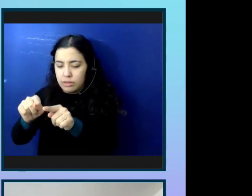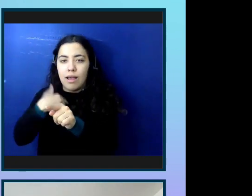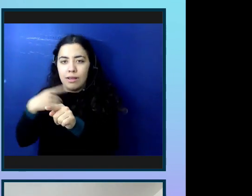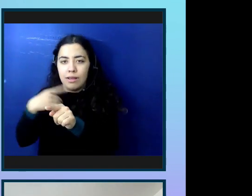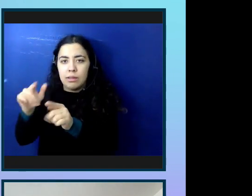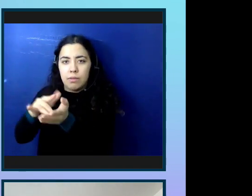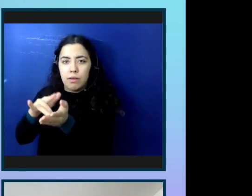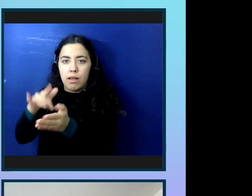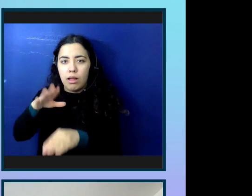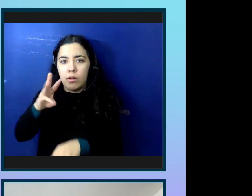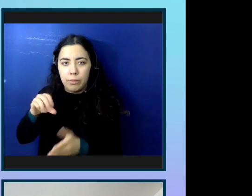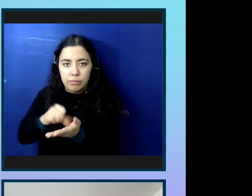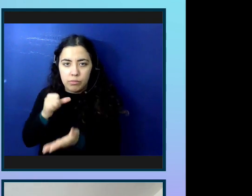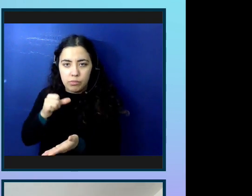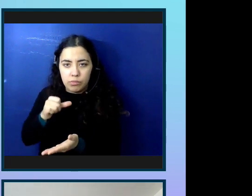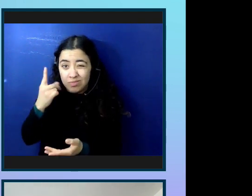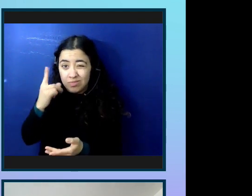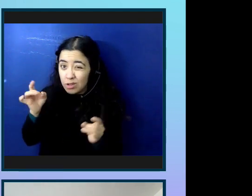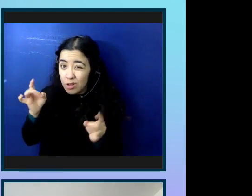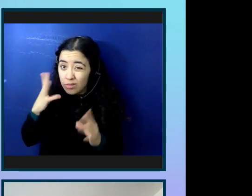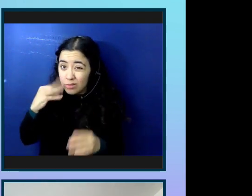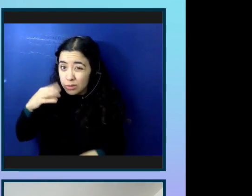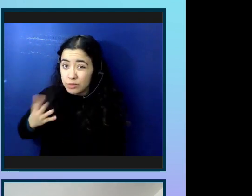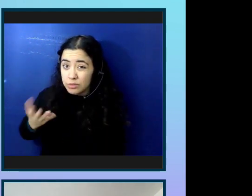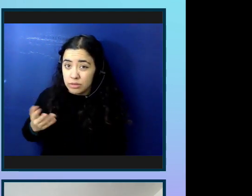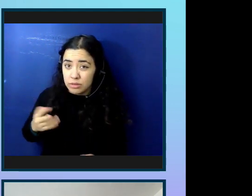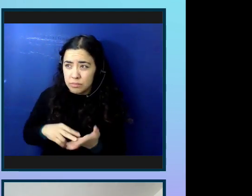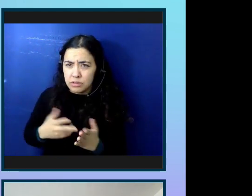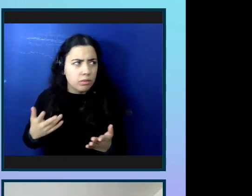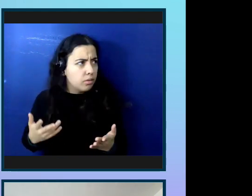Now that is a pretty awful experience, like not only do they not know why they can't submit the information,